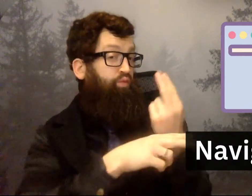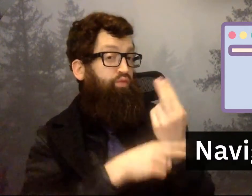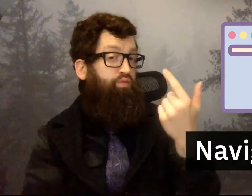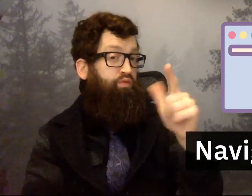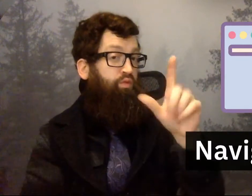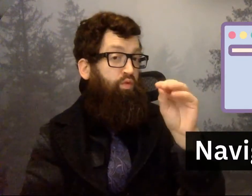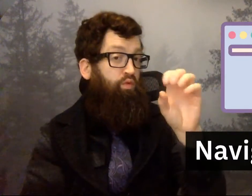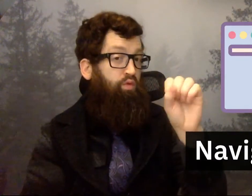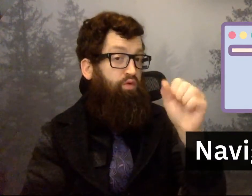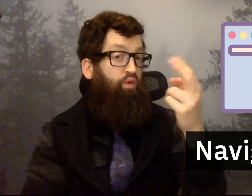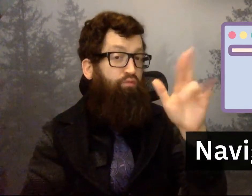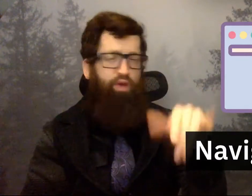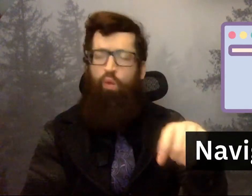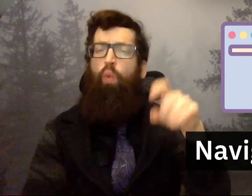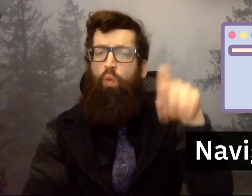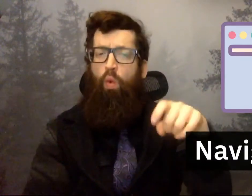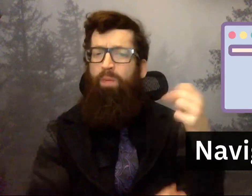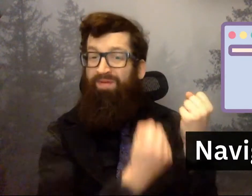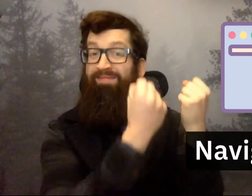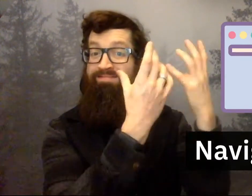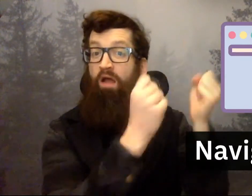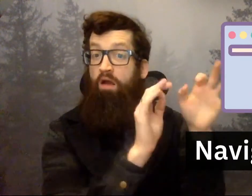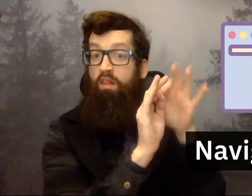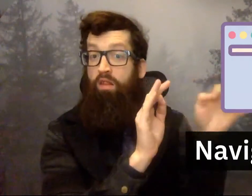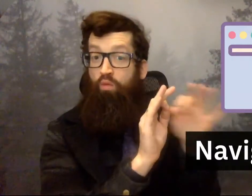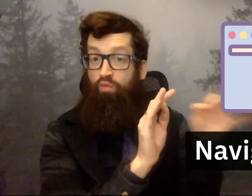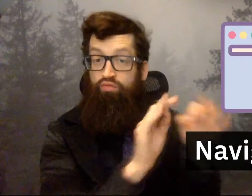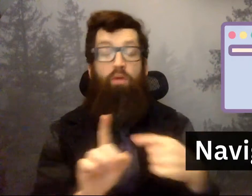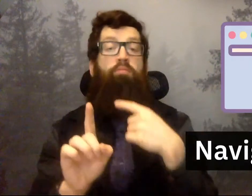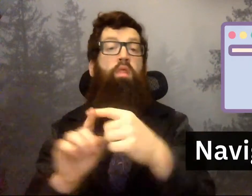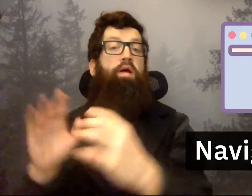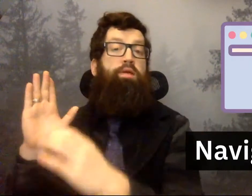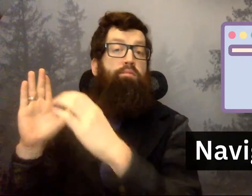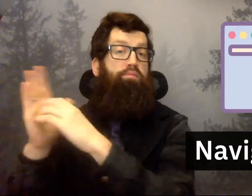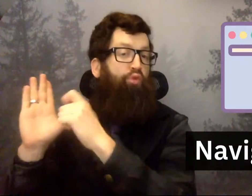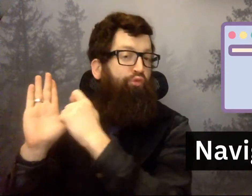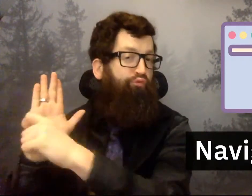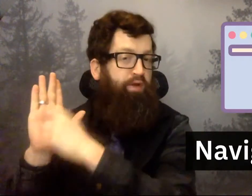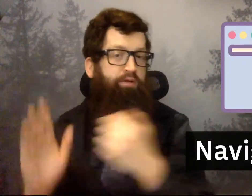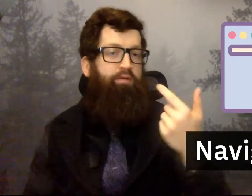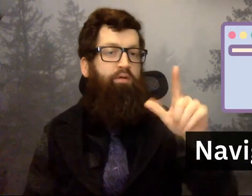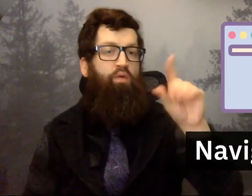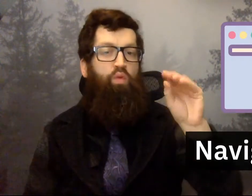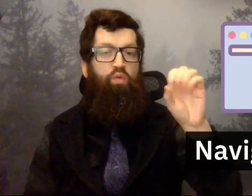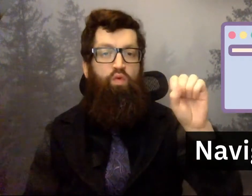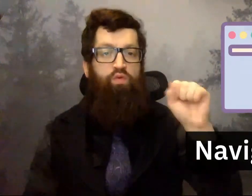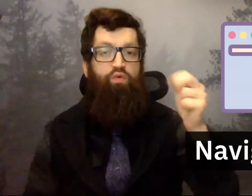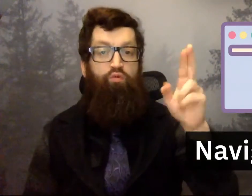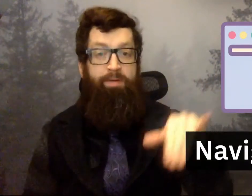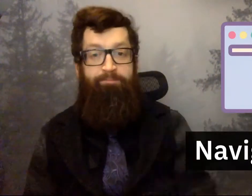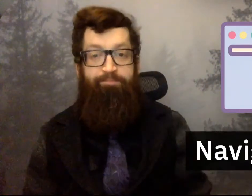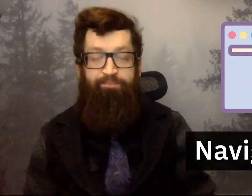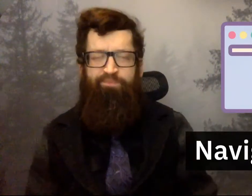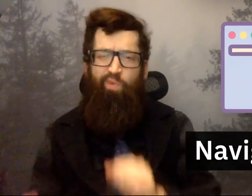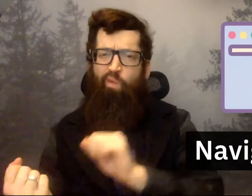And the content of the glossary needs to be provided in sign language and written language.